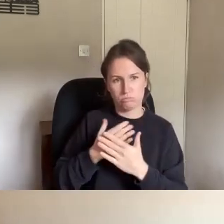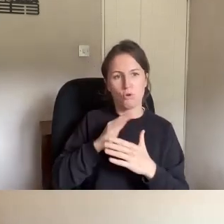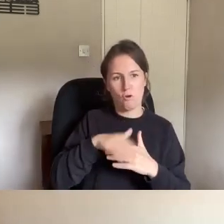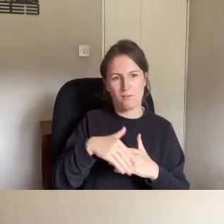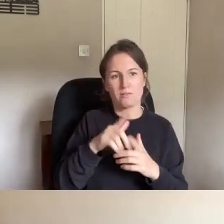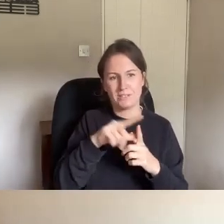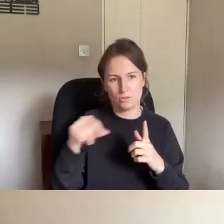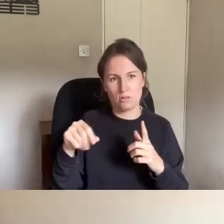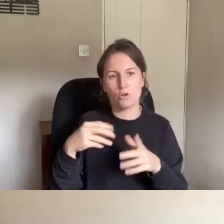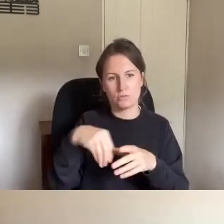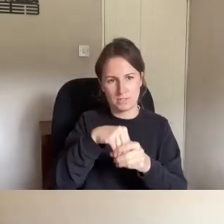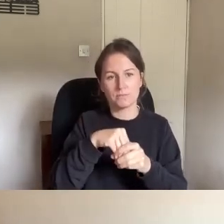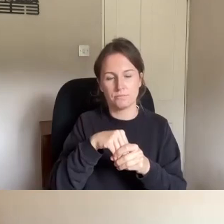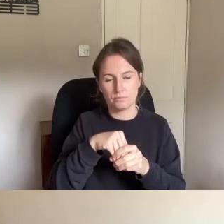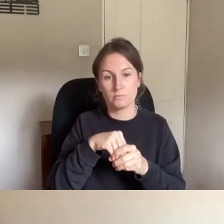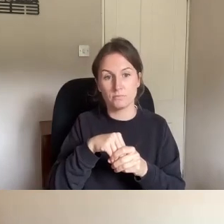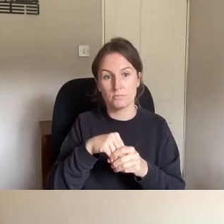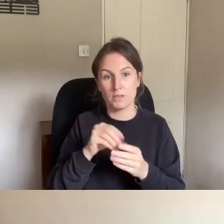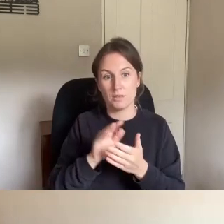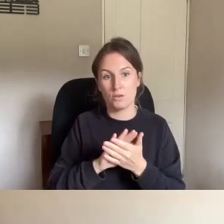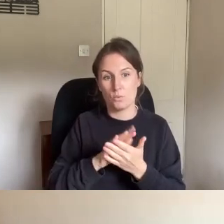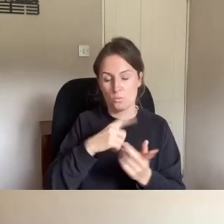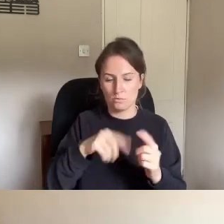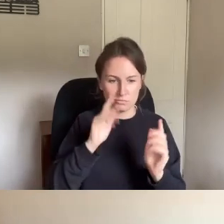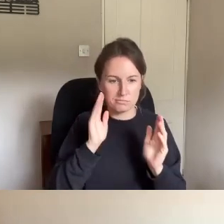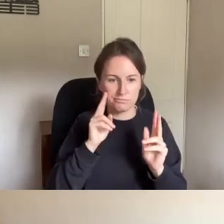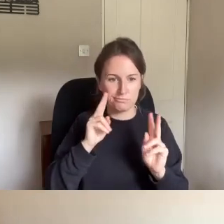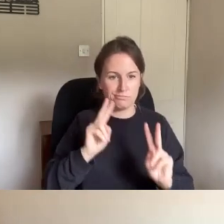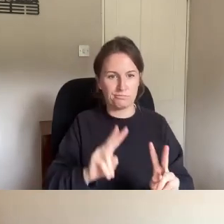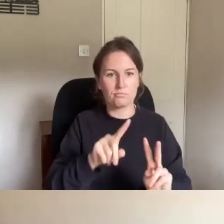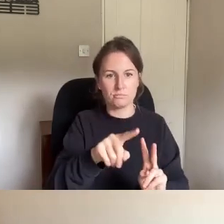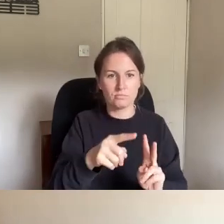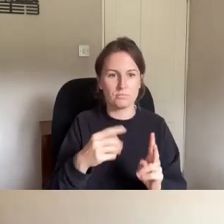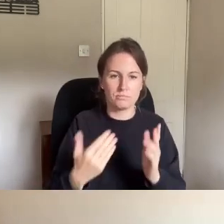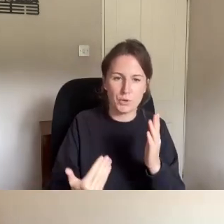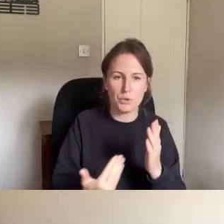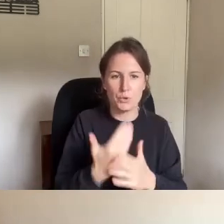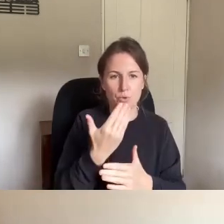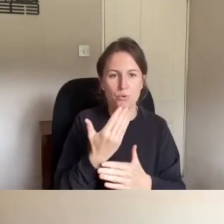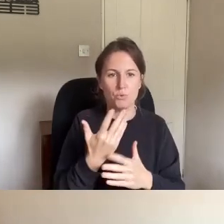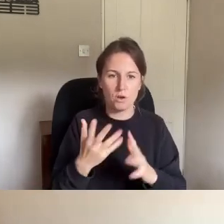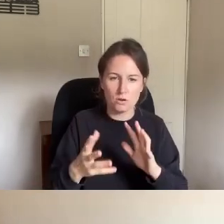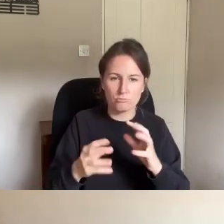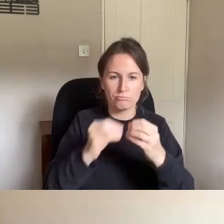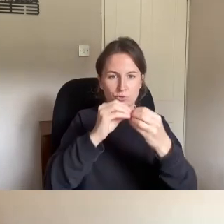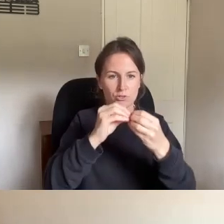It recognizes the innovative use of technology to create and distribute creative and cultural content.